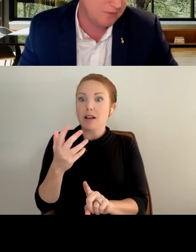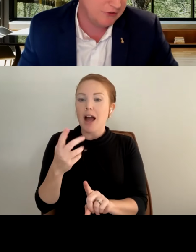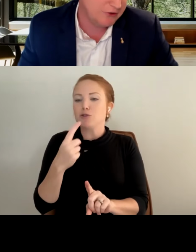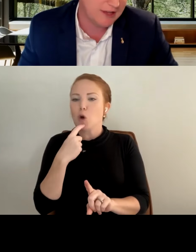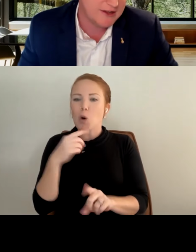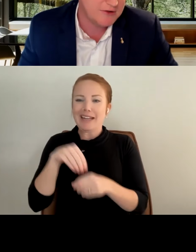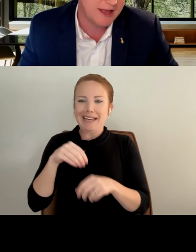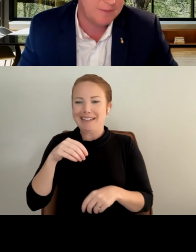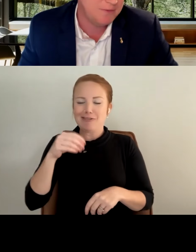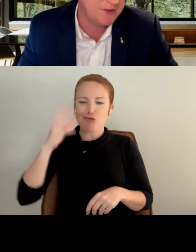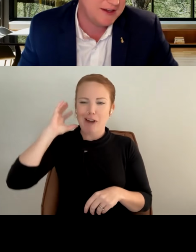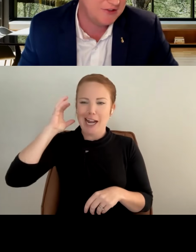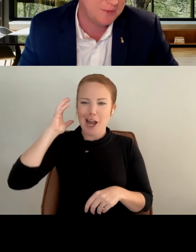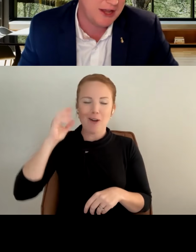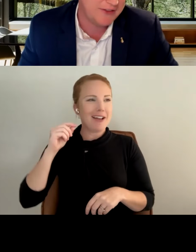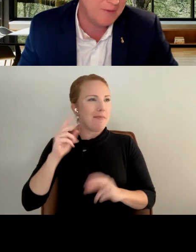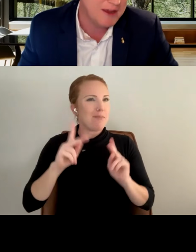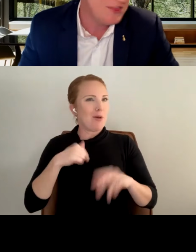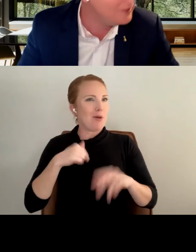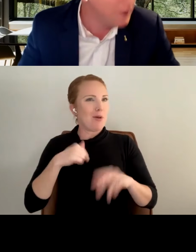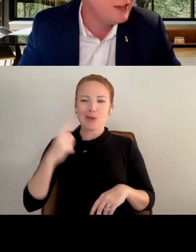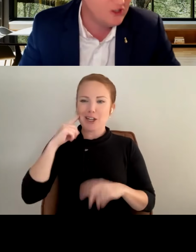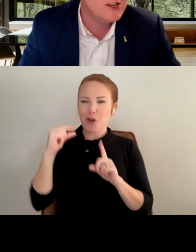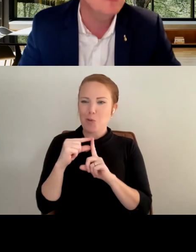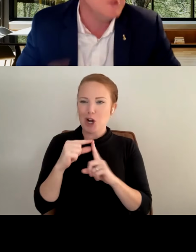whole 'listeners like you' a lot of people think it doesn't apply to them. This applies to you!